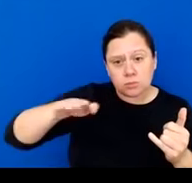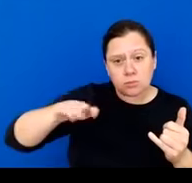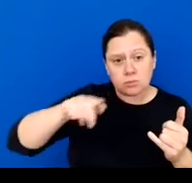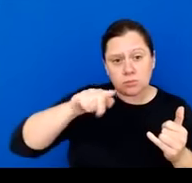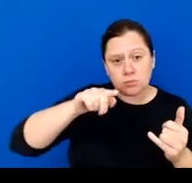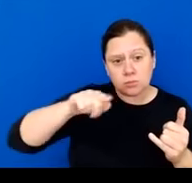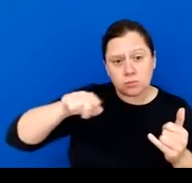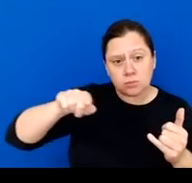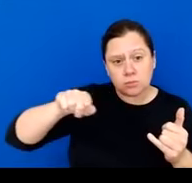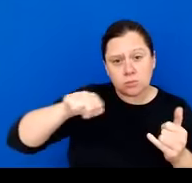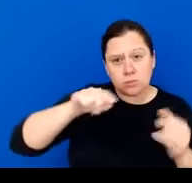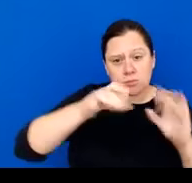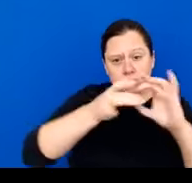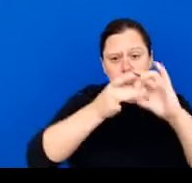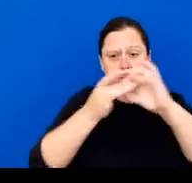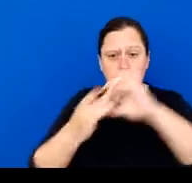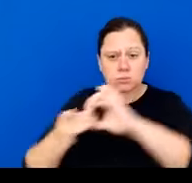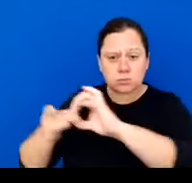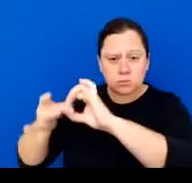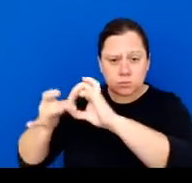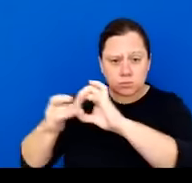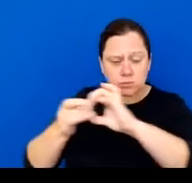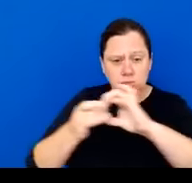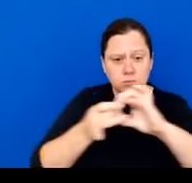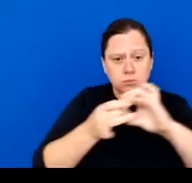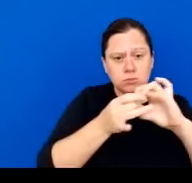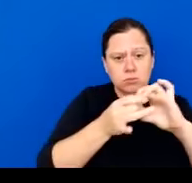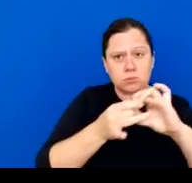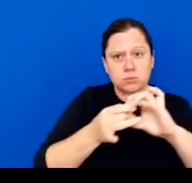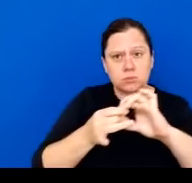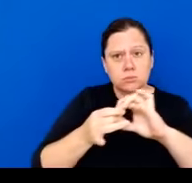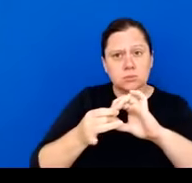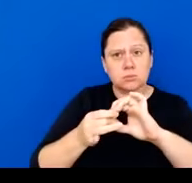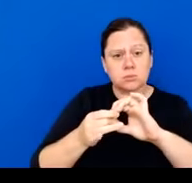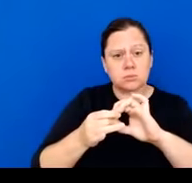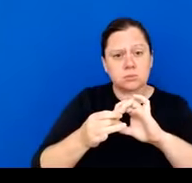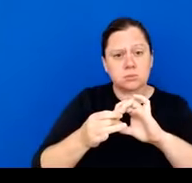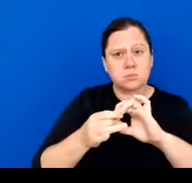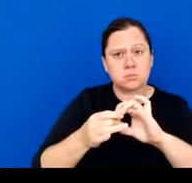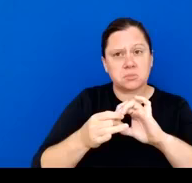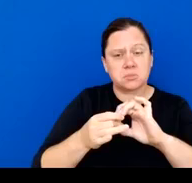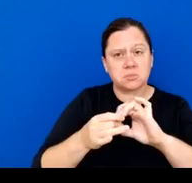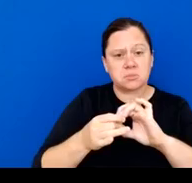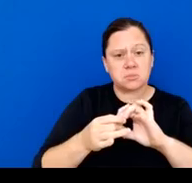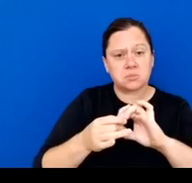way to that direct edge we're not seeing any uh we're feeling really comfortable let me put it that way